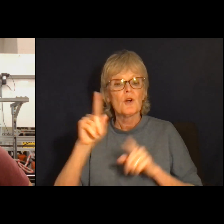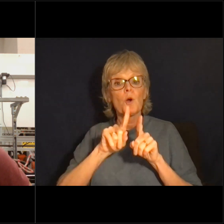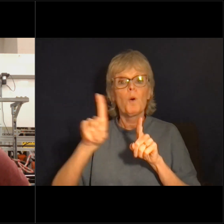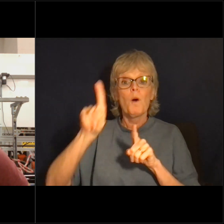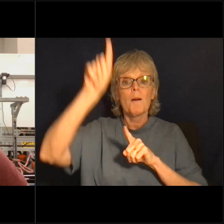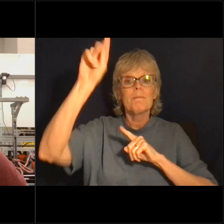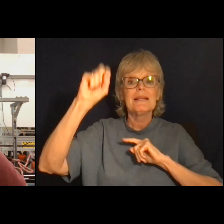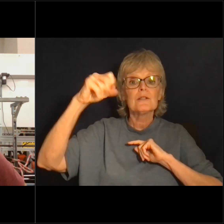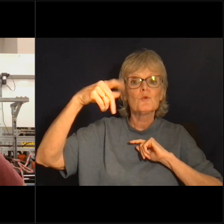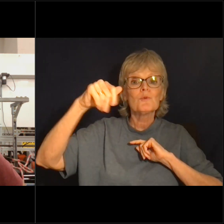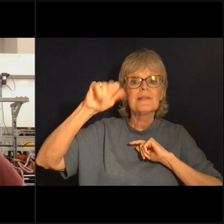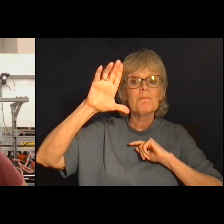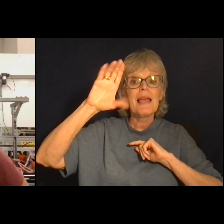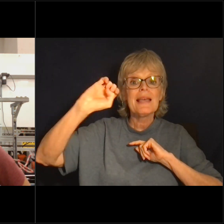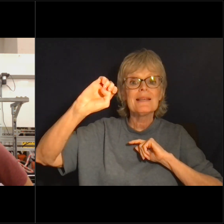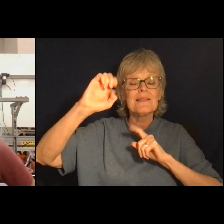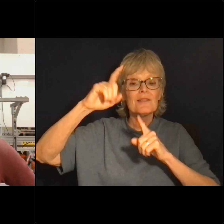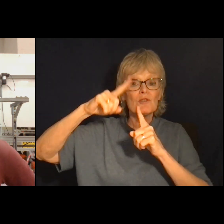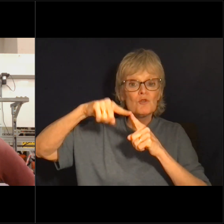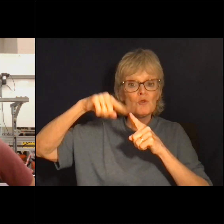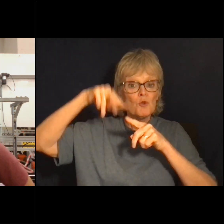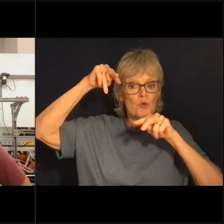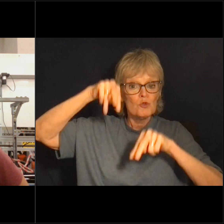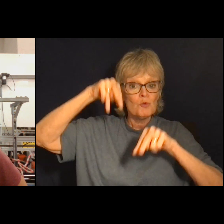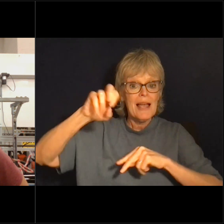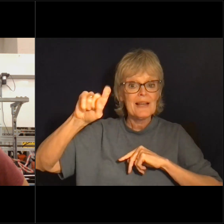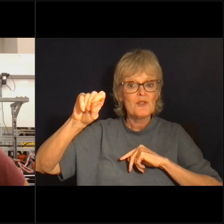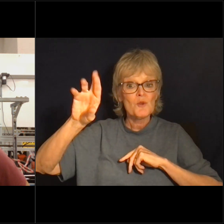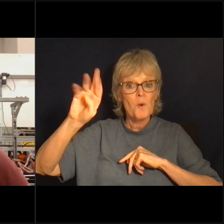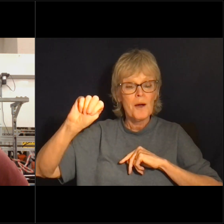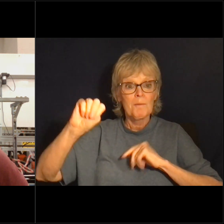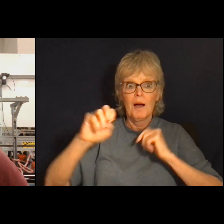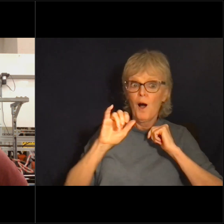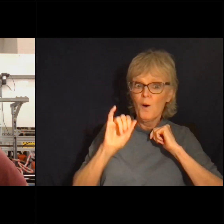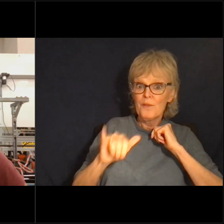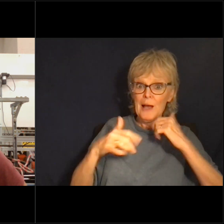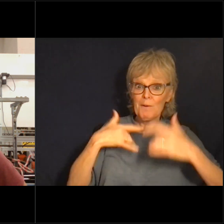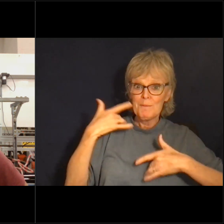Up to space? [Katherine] Yes. That would be really exciting. And going to space as an astronaut